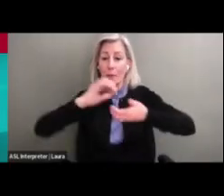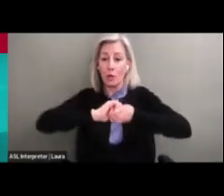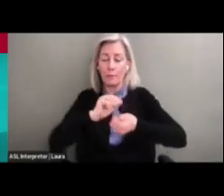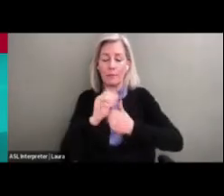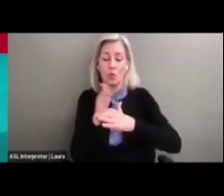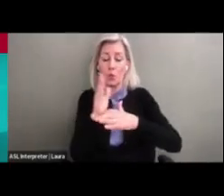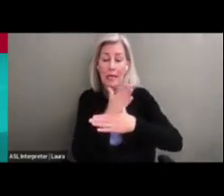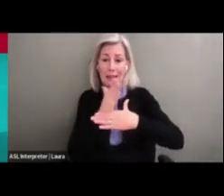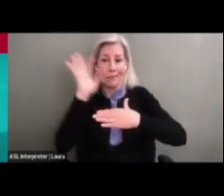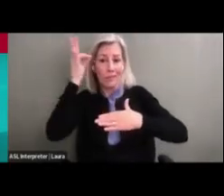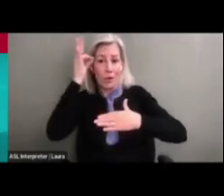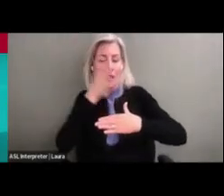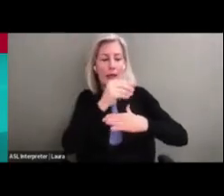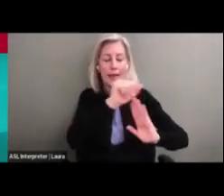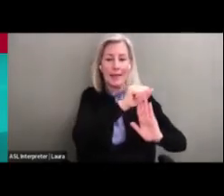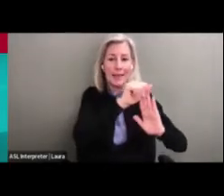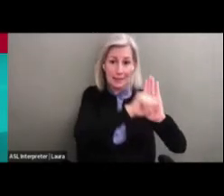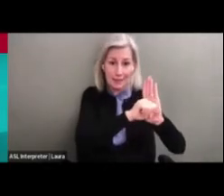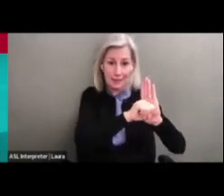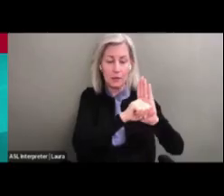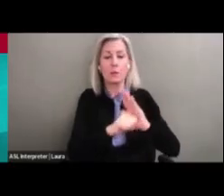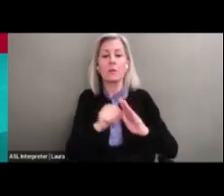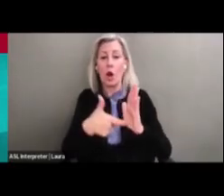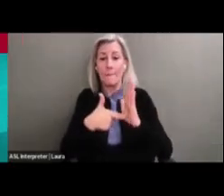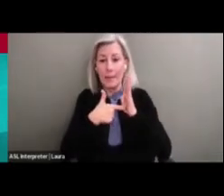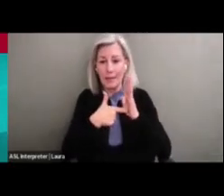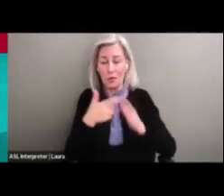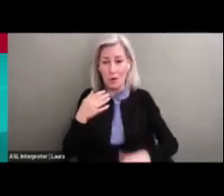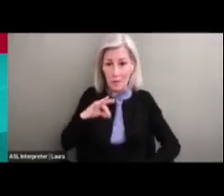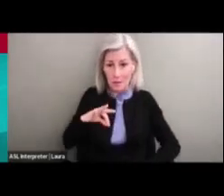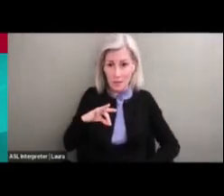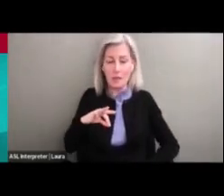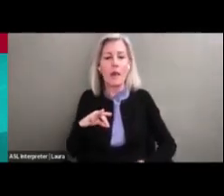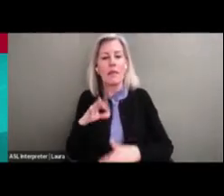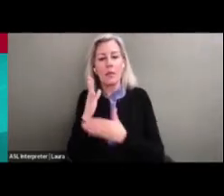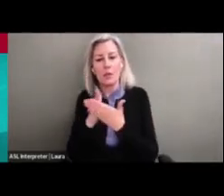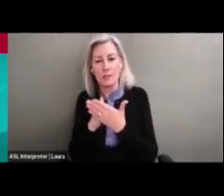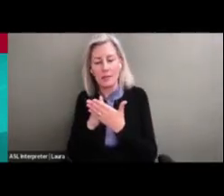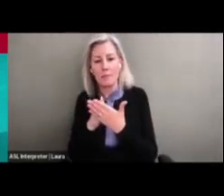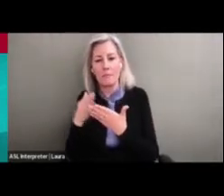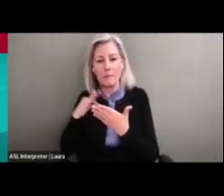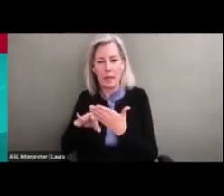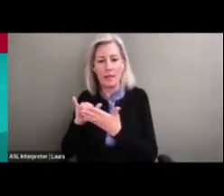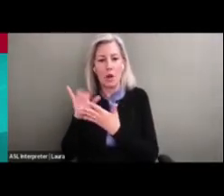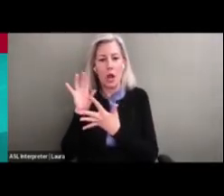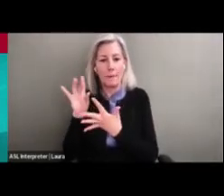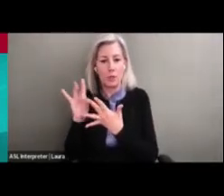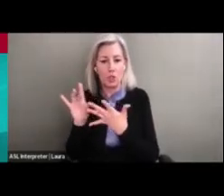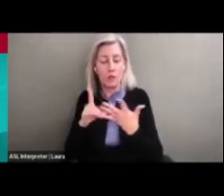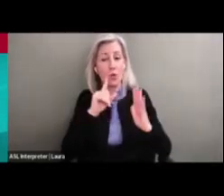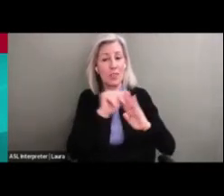Will begin in 2028. Medicaid is a partnership between the federal government and each state.